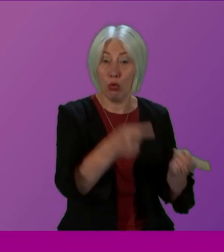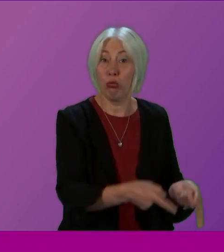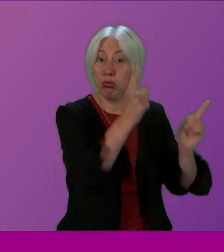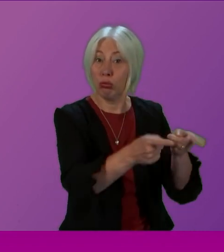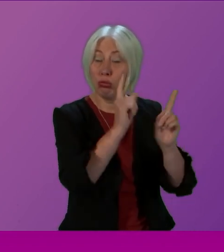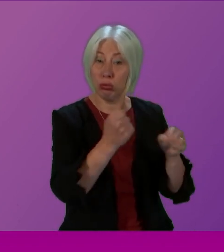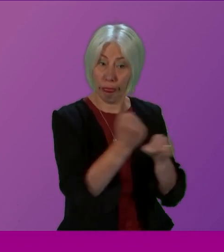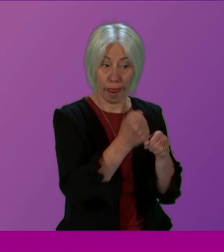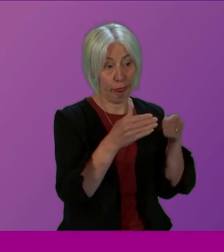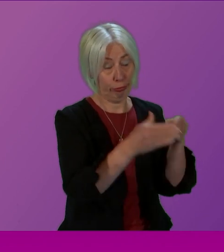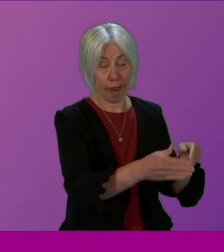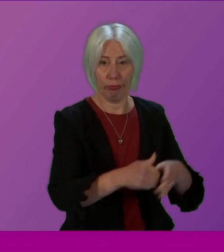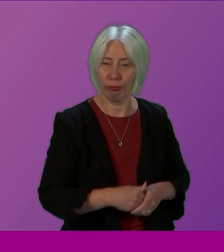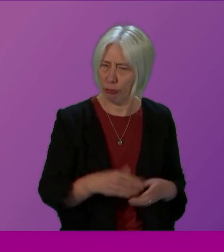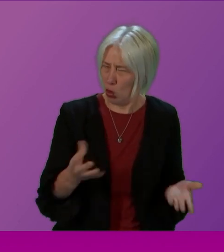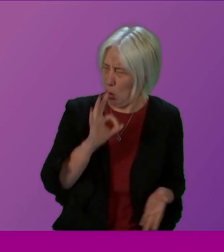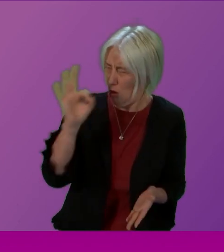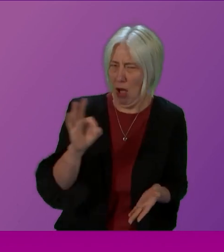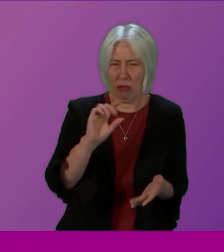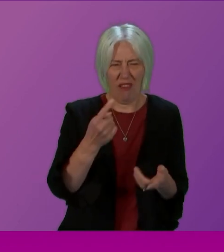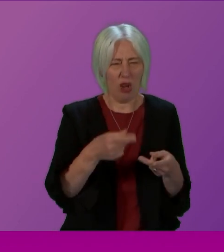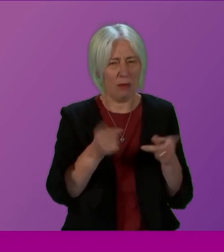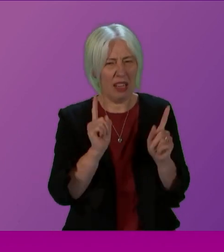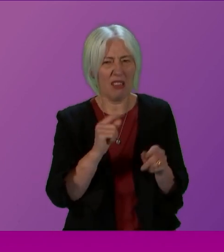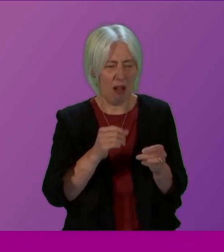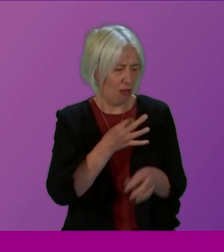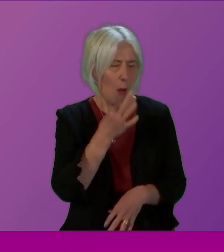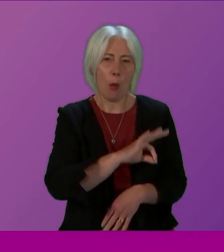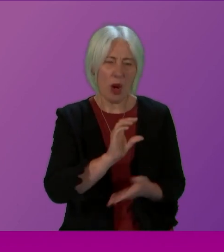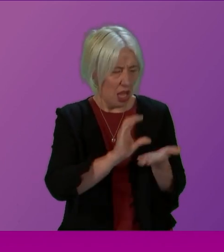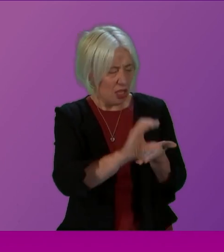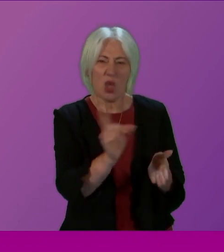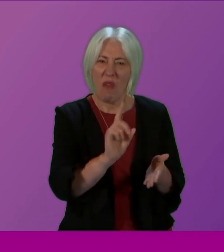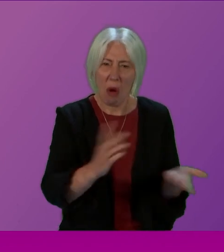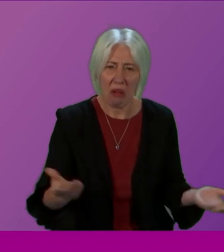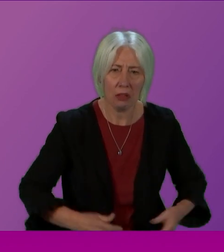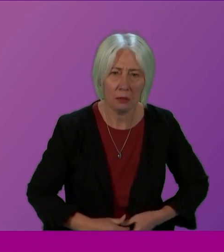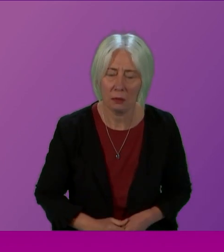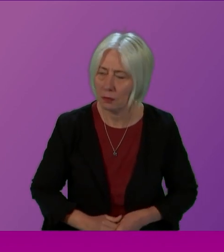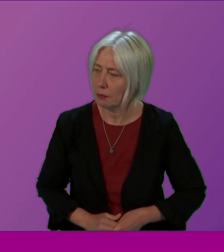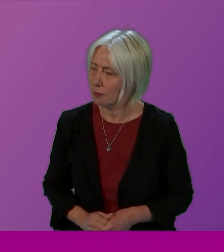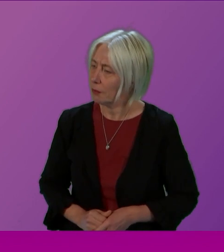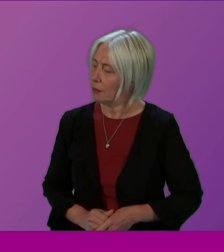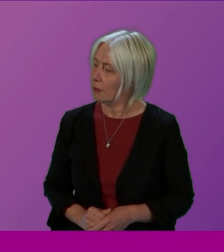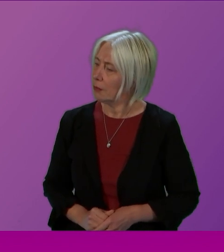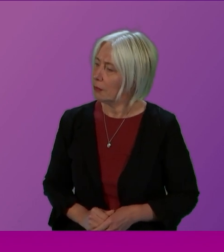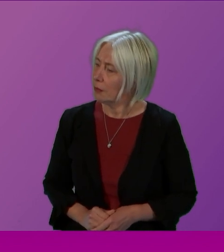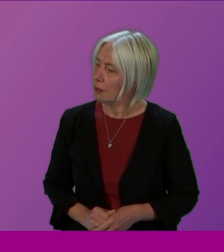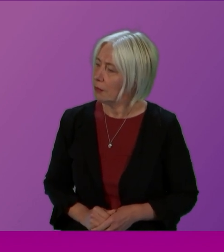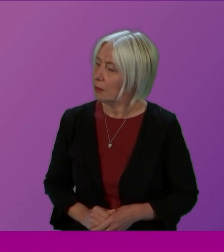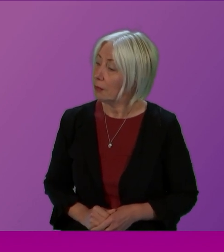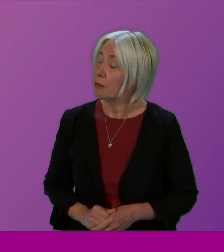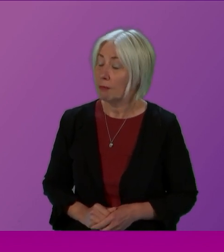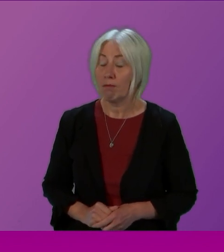Very simply, First Minister, what were the bonuses for?